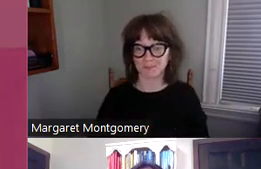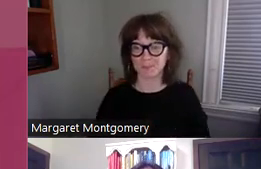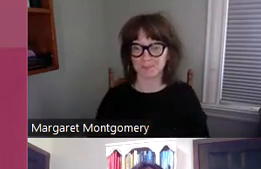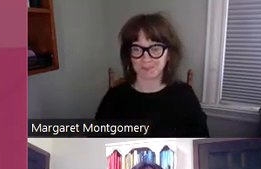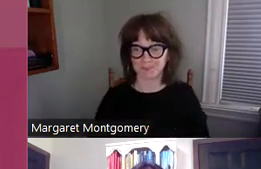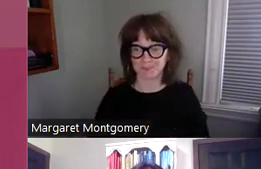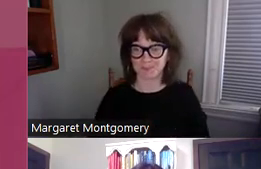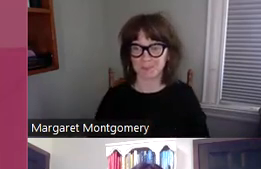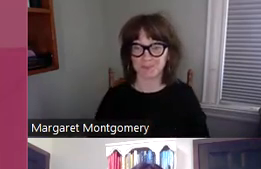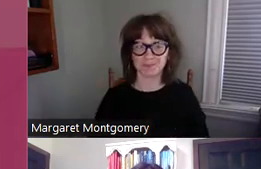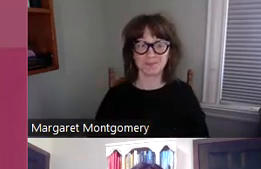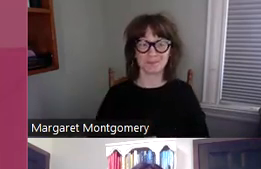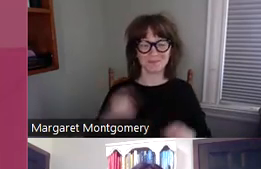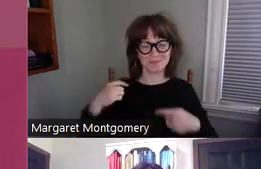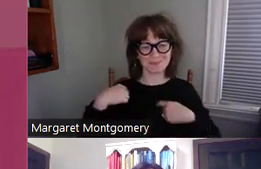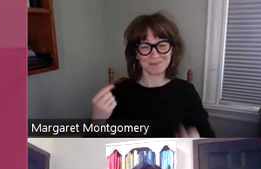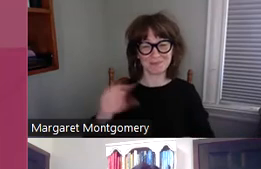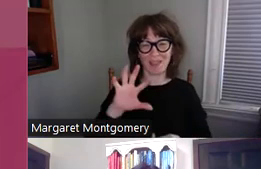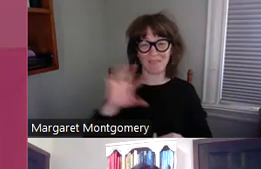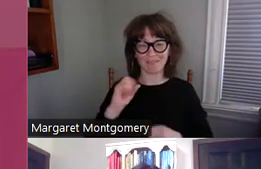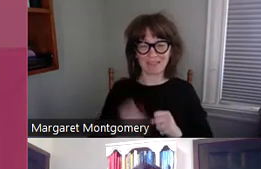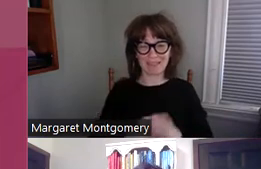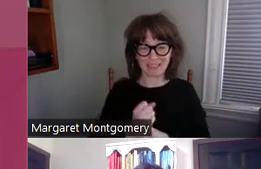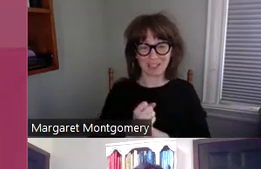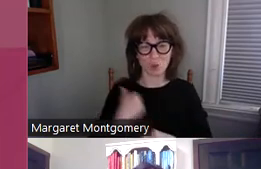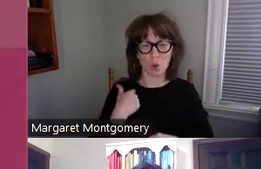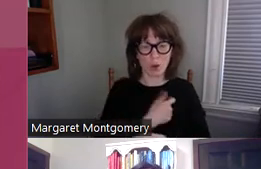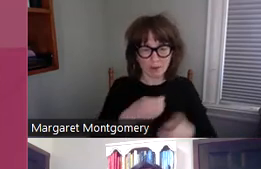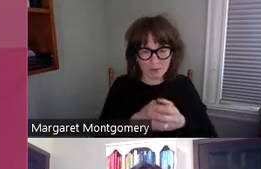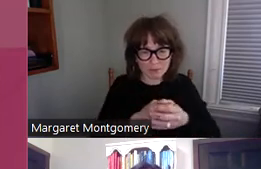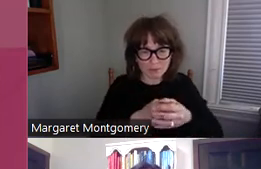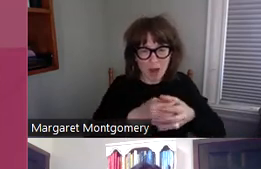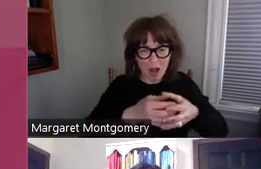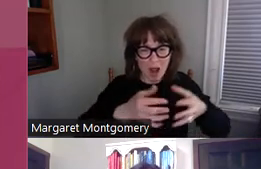in the almost 50 years since we've expanded our shelter, and it is now 3 interconnected